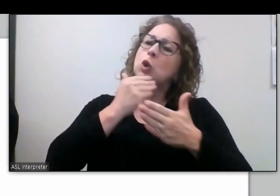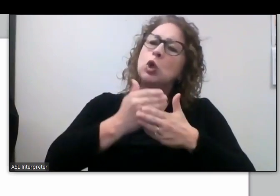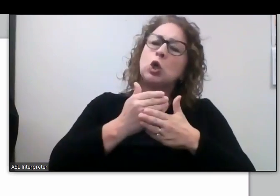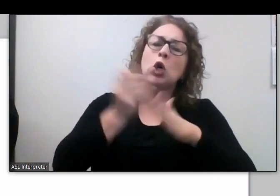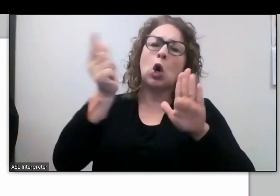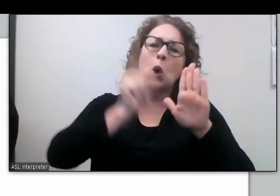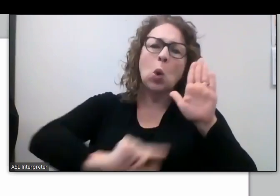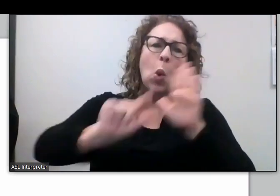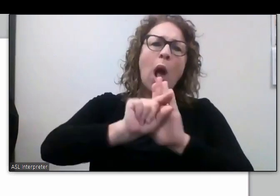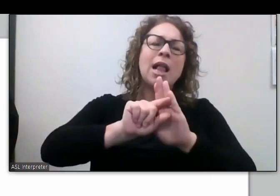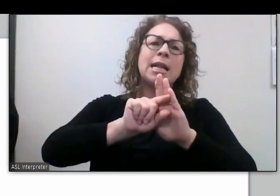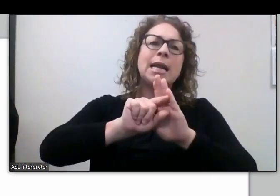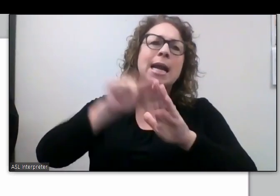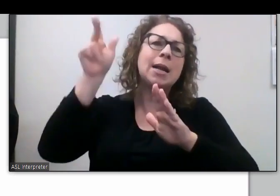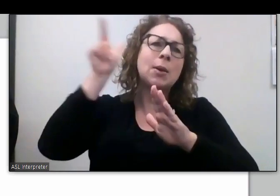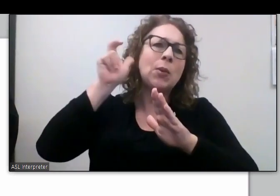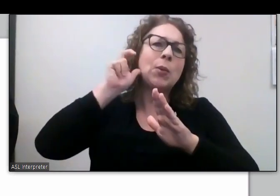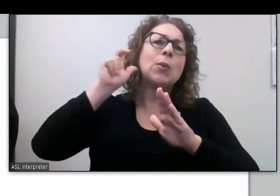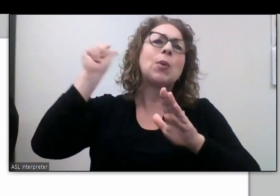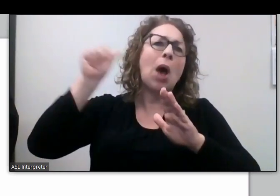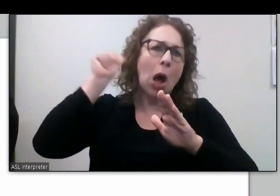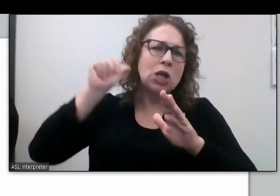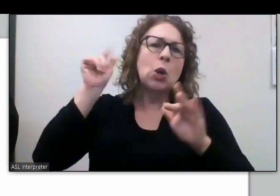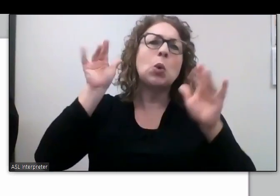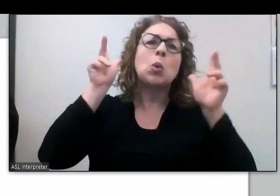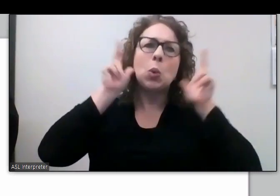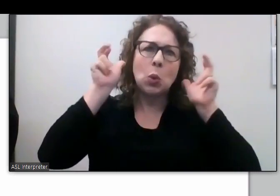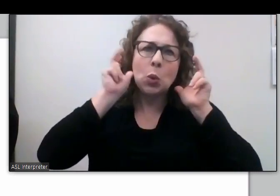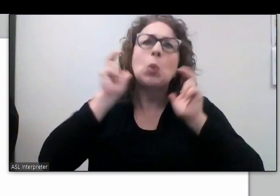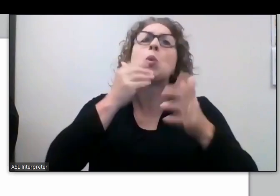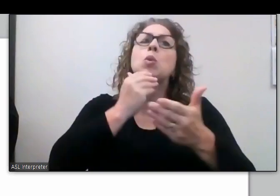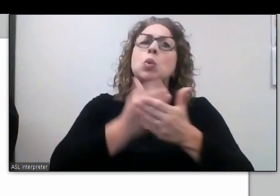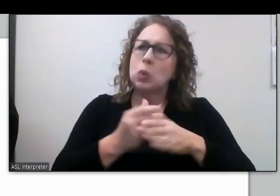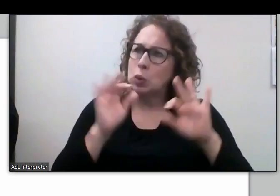and that you avoid putting important visual elements in the bottom third of the screen.